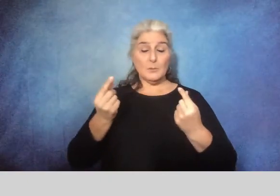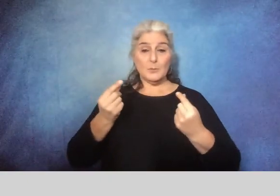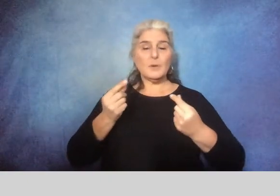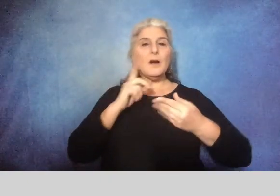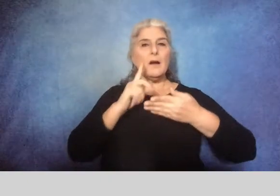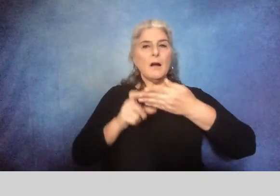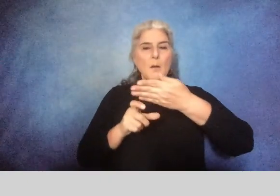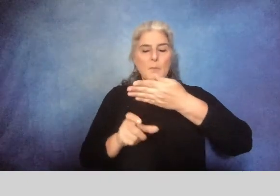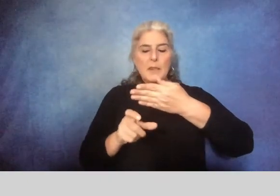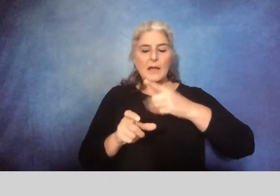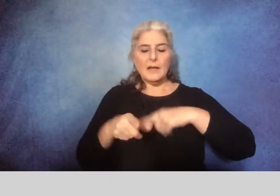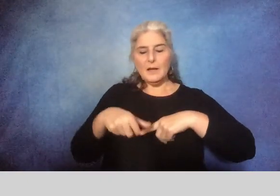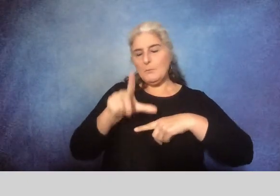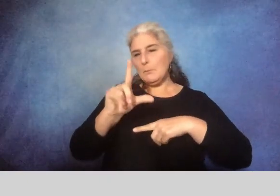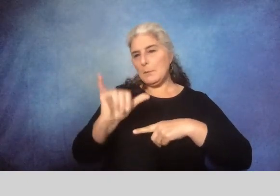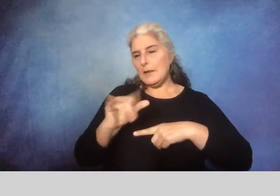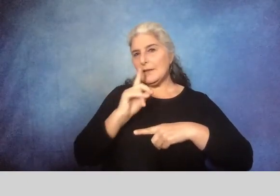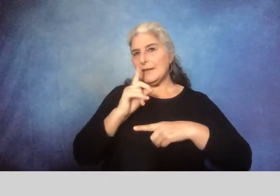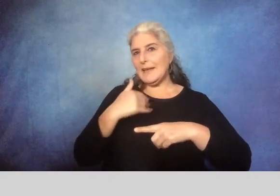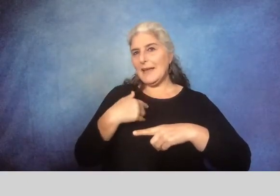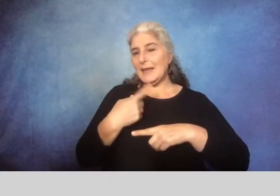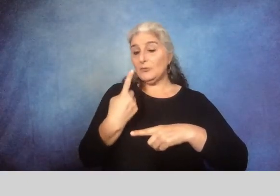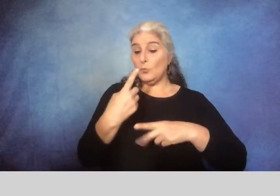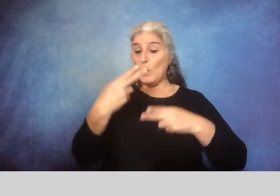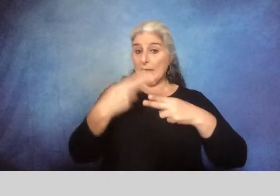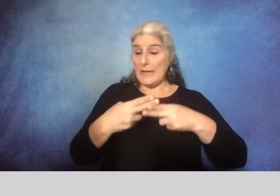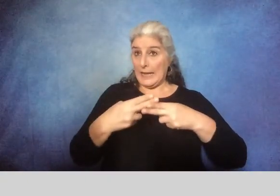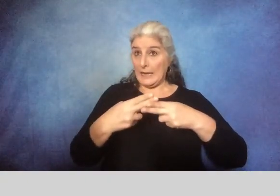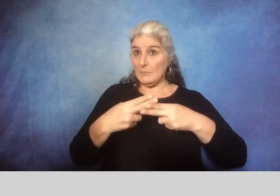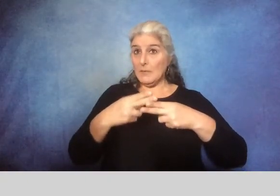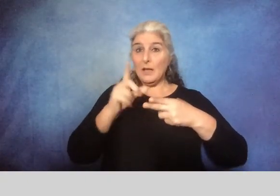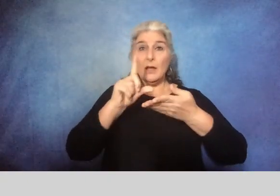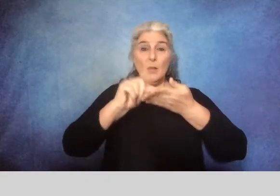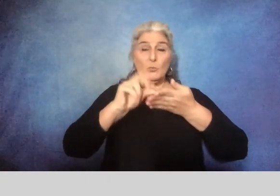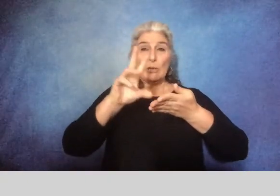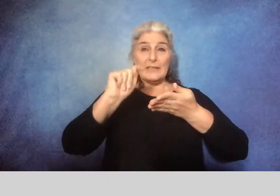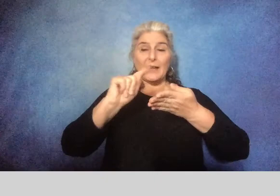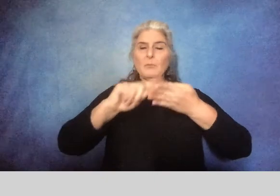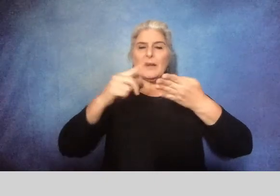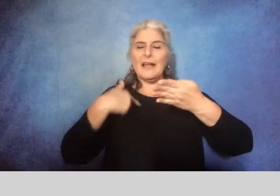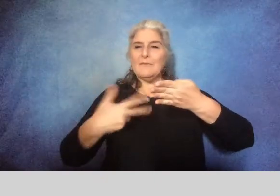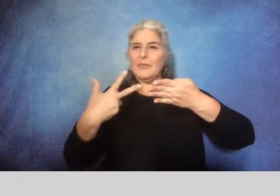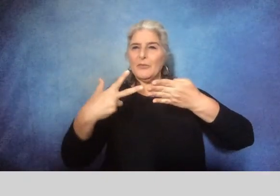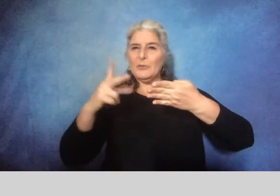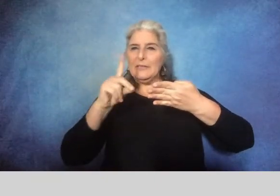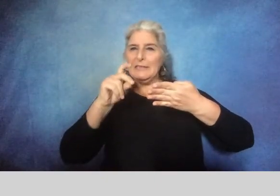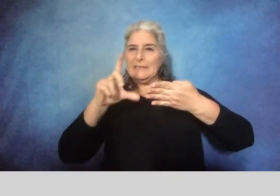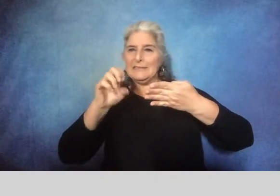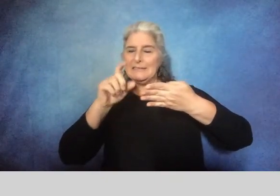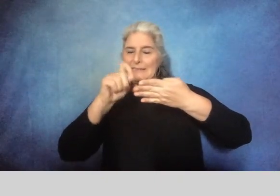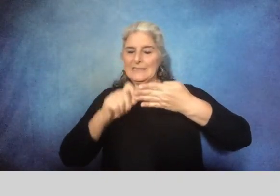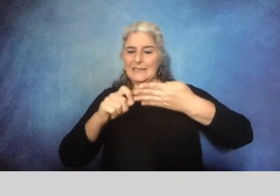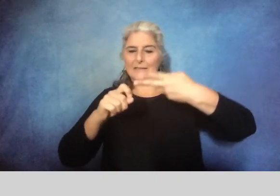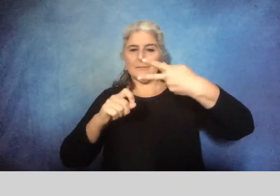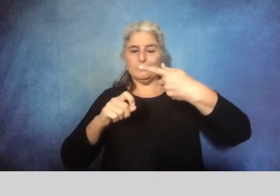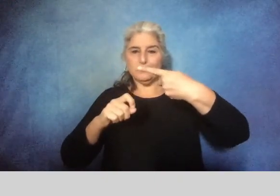one hook pm called printout and the three implementation details. When the hook program calls print output,